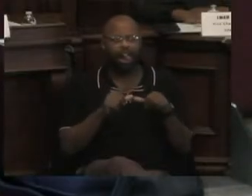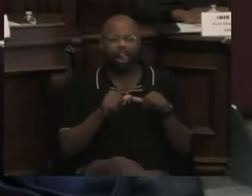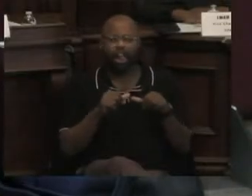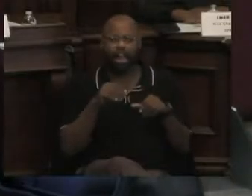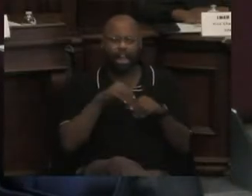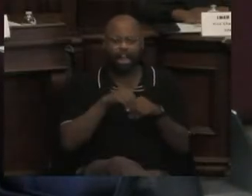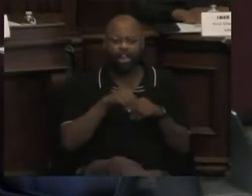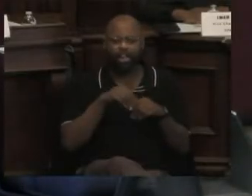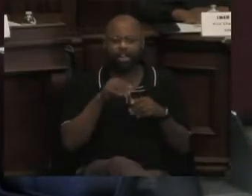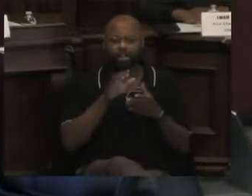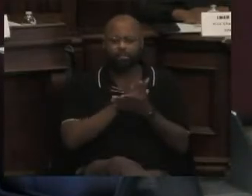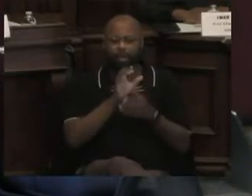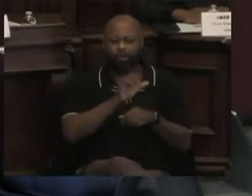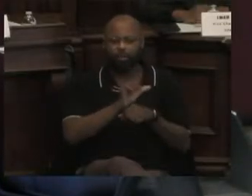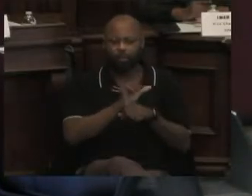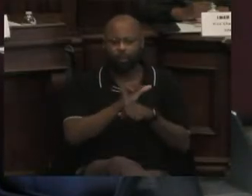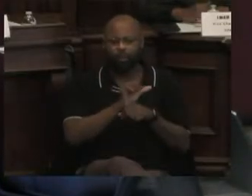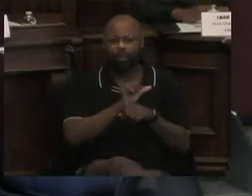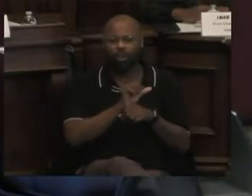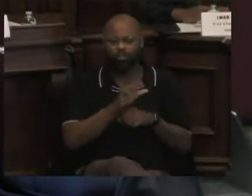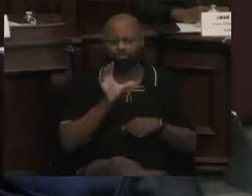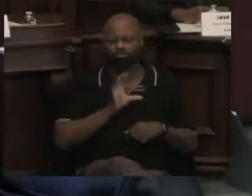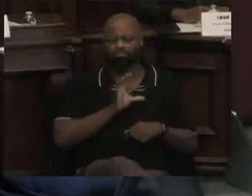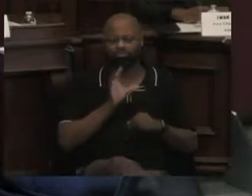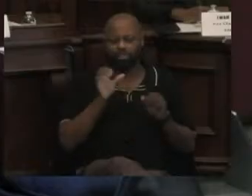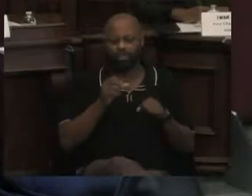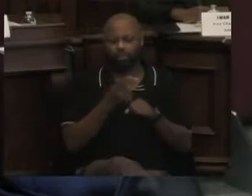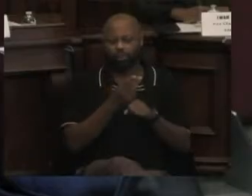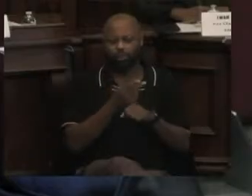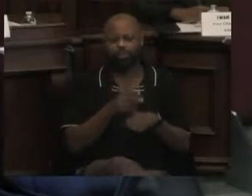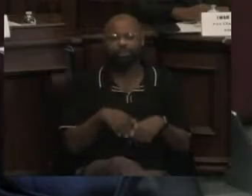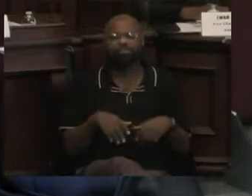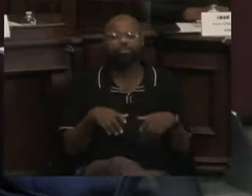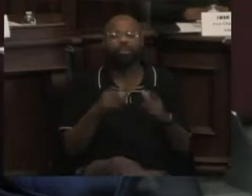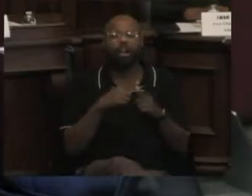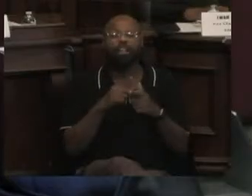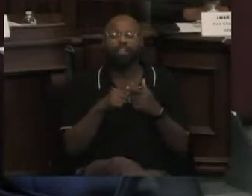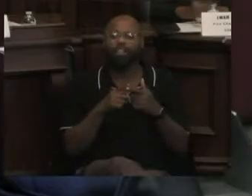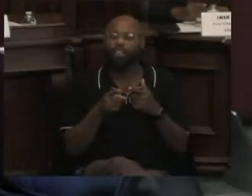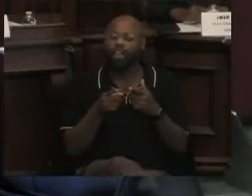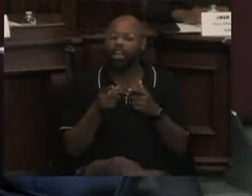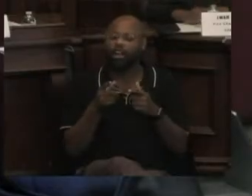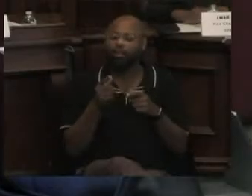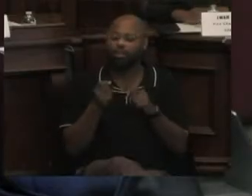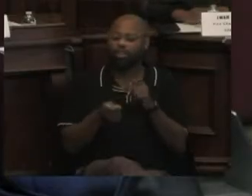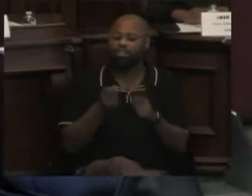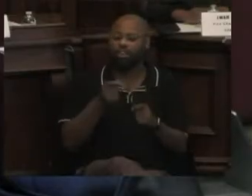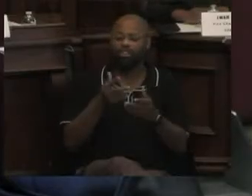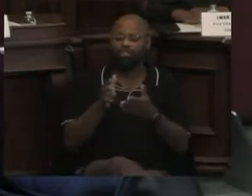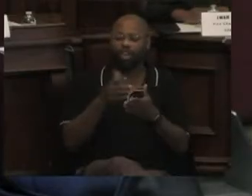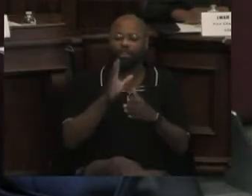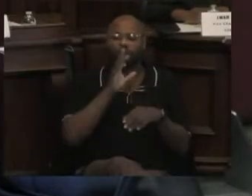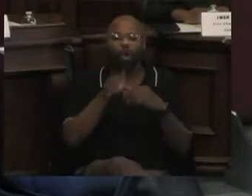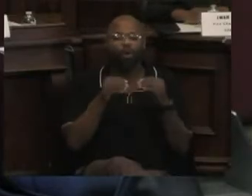when there's a discrepancy about in the paperwork, for